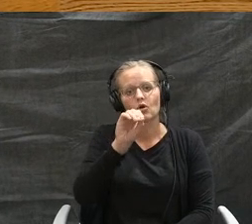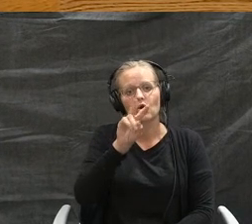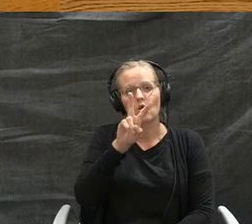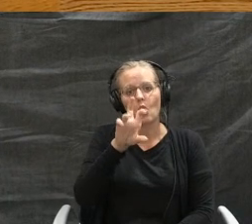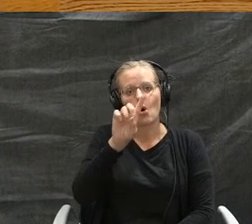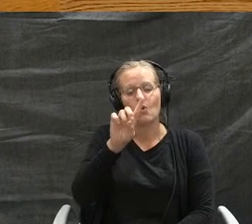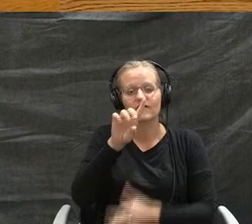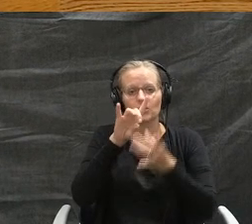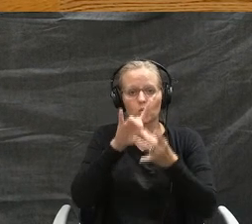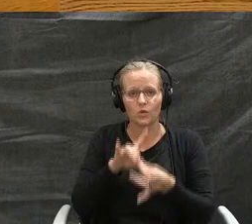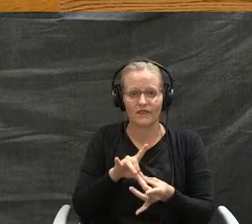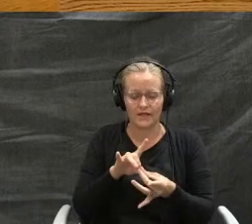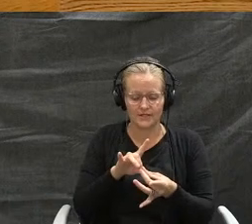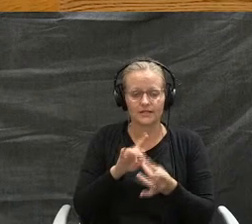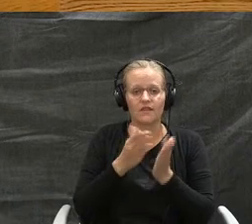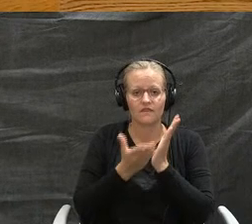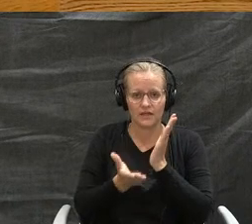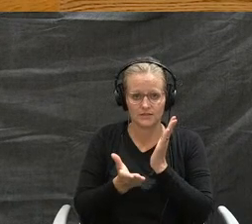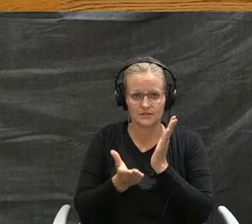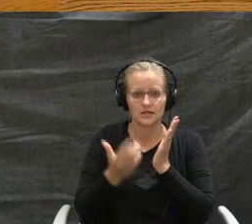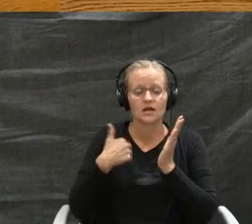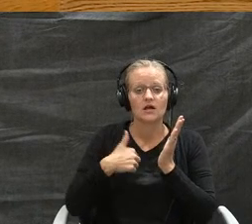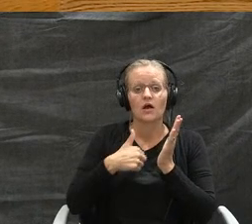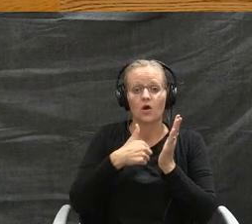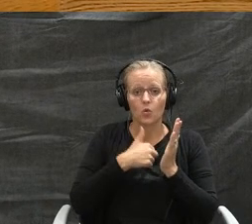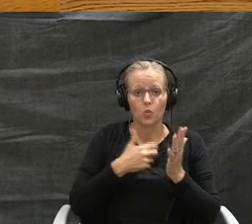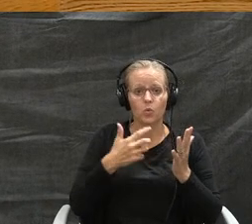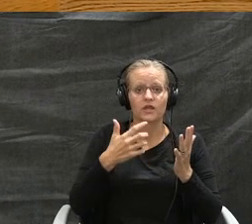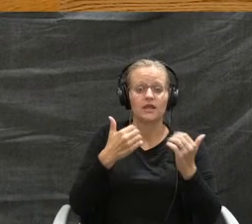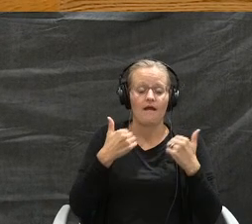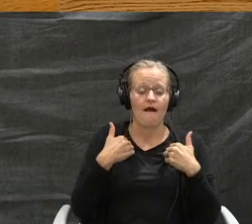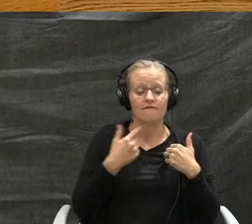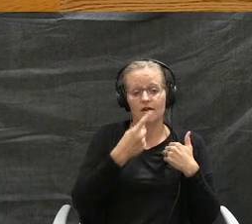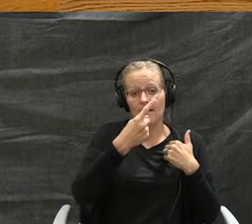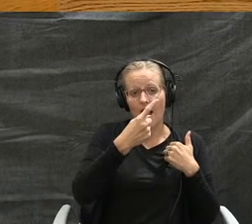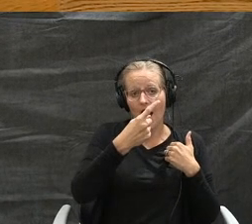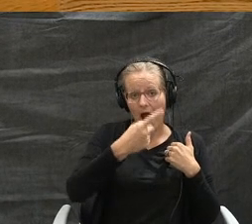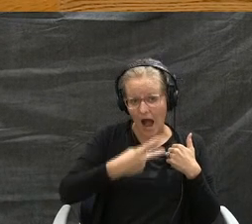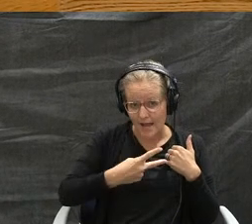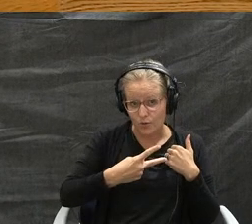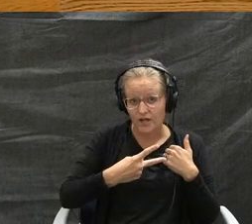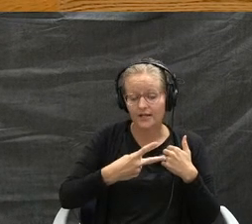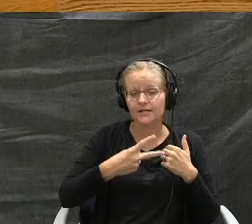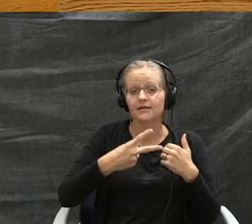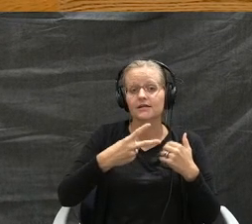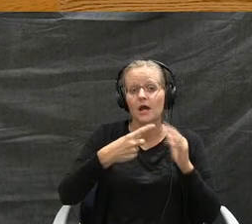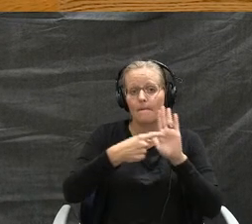most students in pre K in grades K through five be in school and